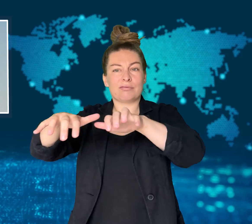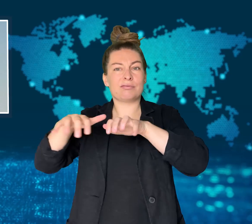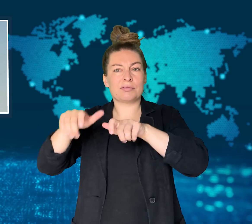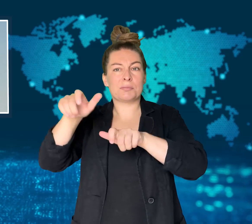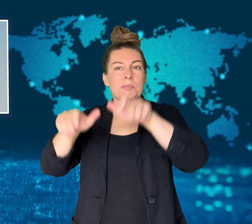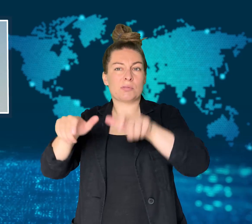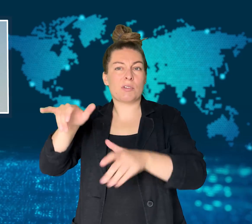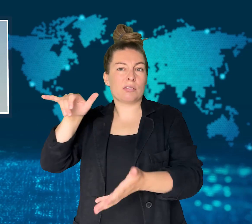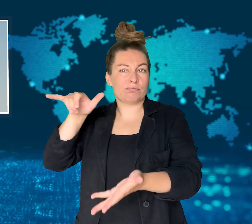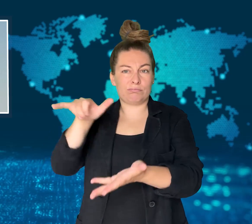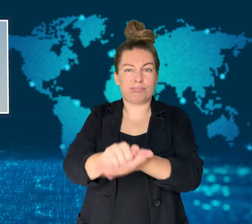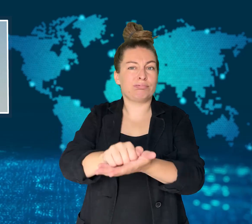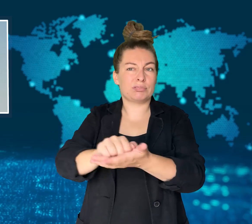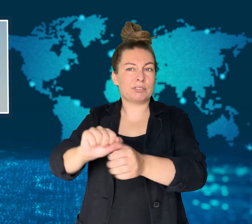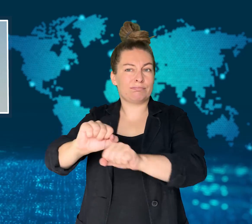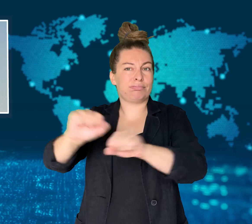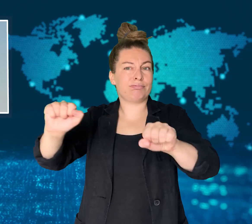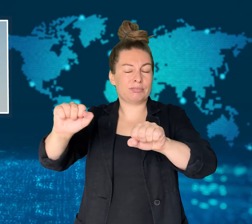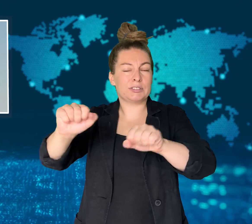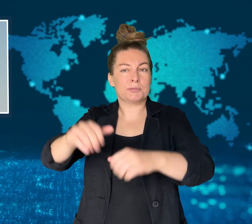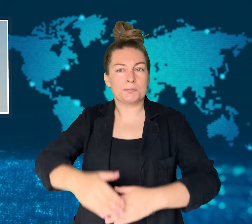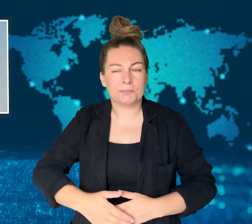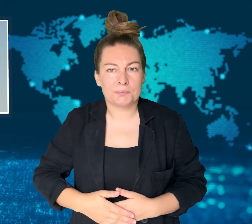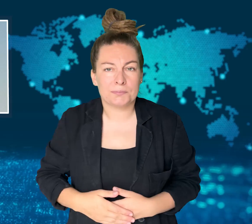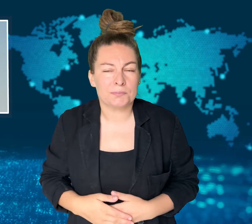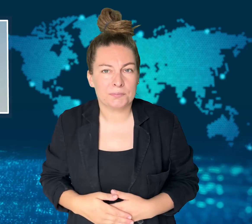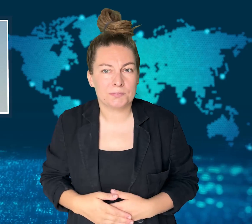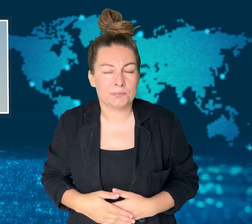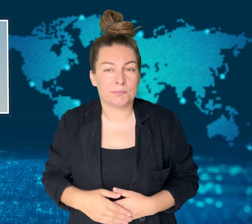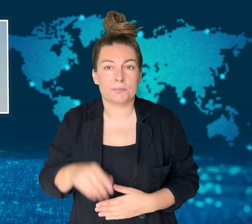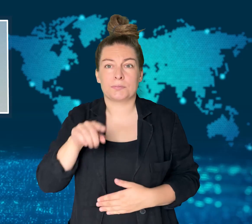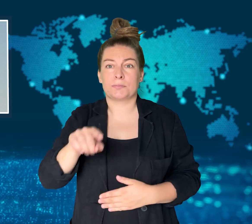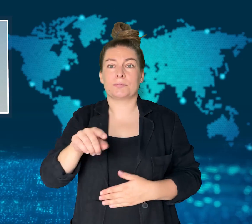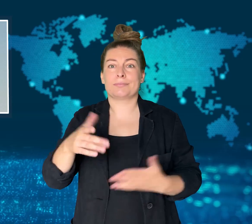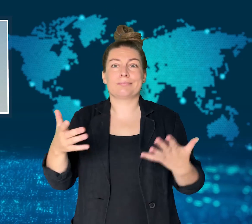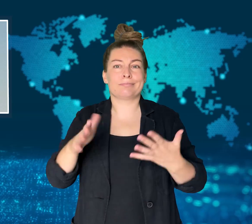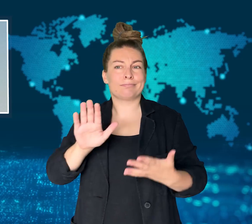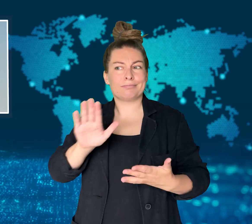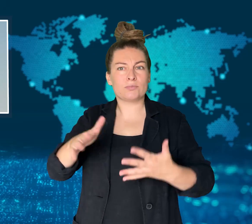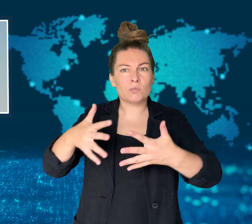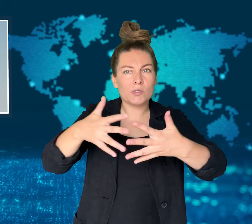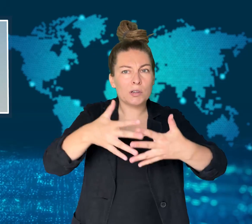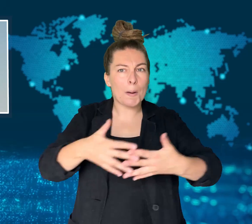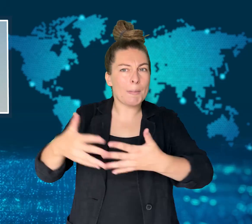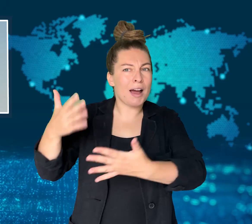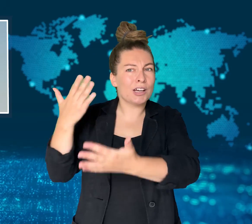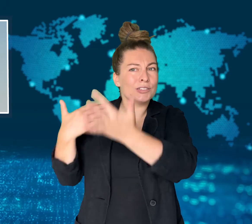A fourth plane crashed in an empty field in Pennsylvania as